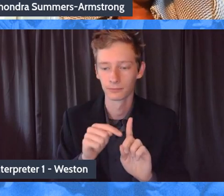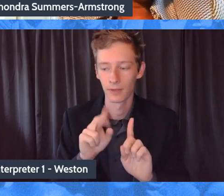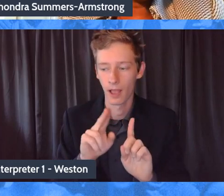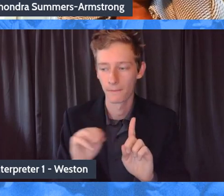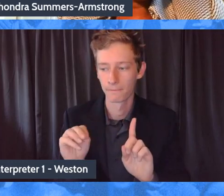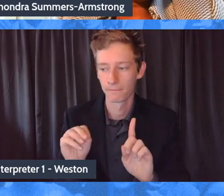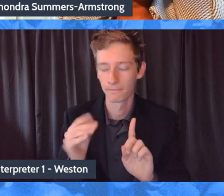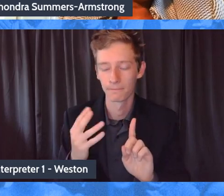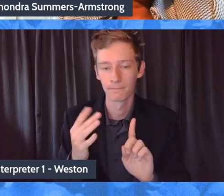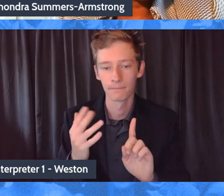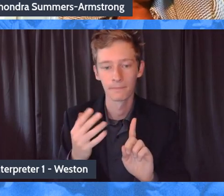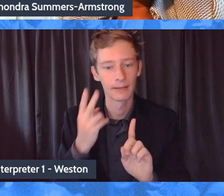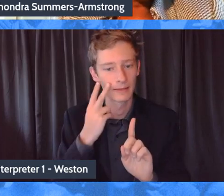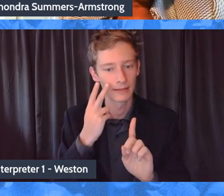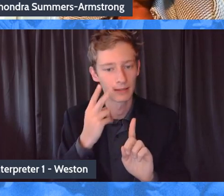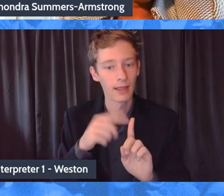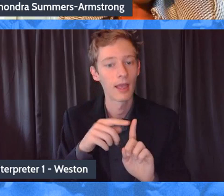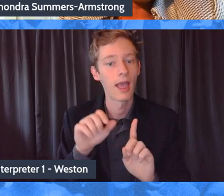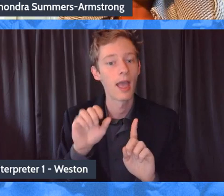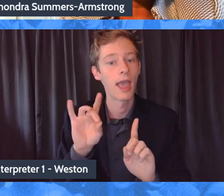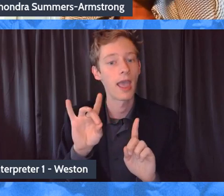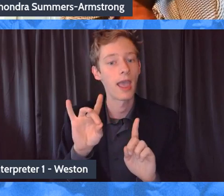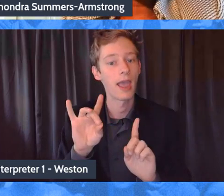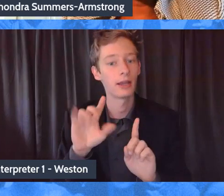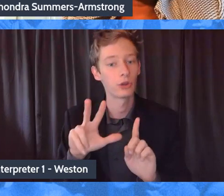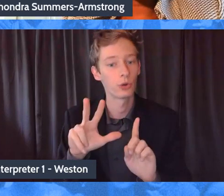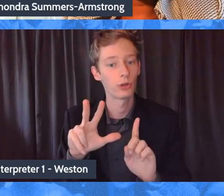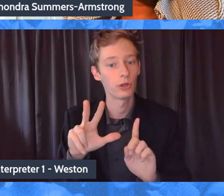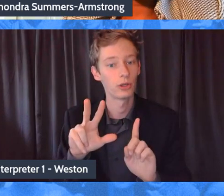and let's see, it's AB 321 that establishes procedures